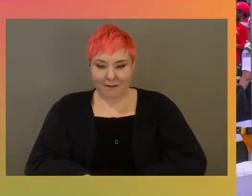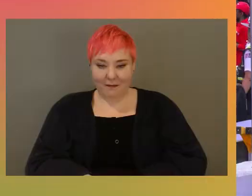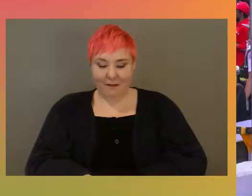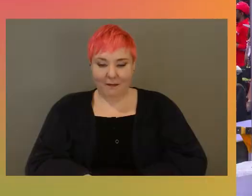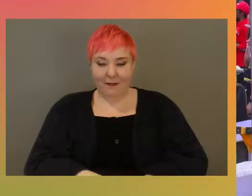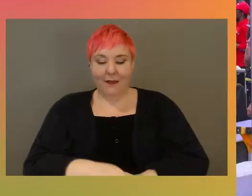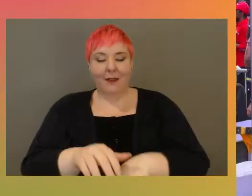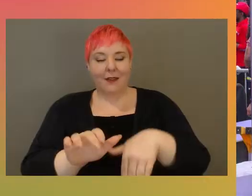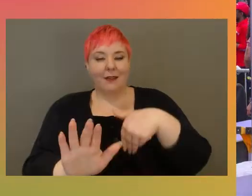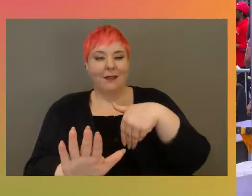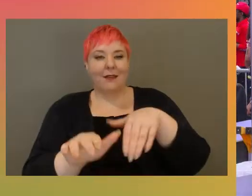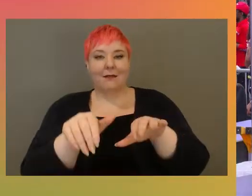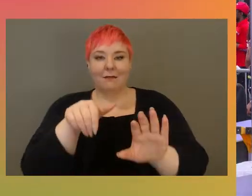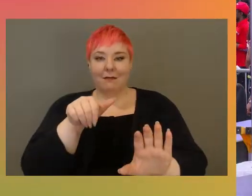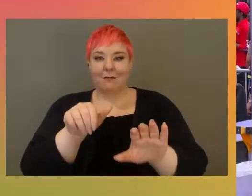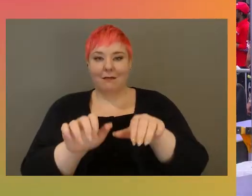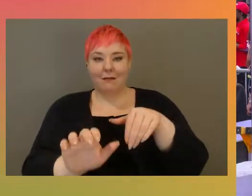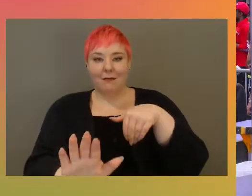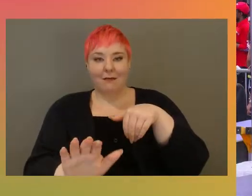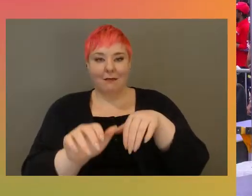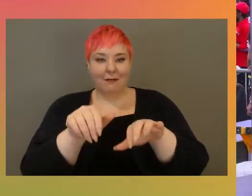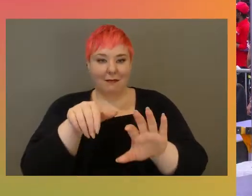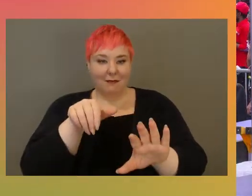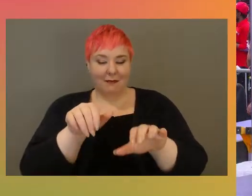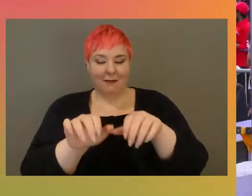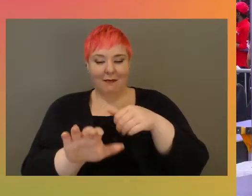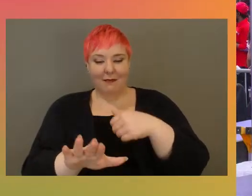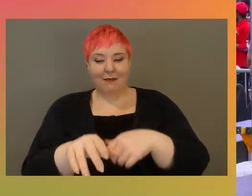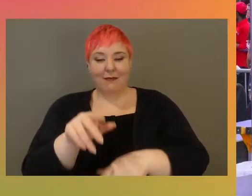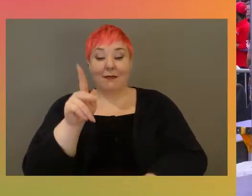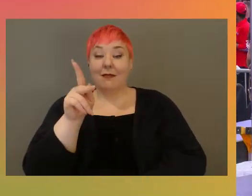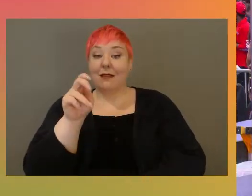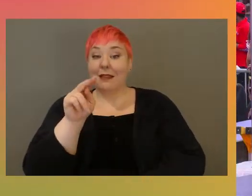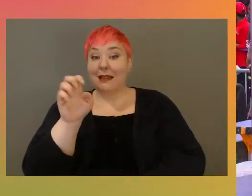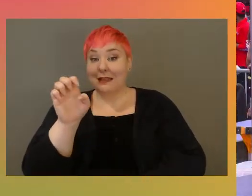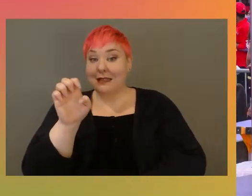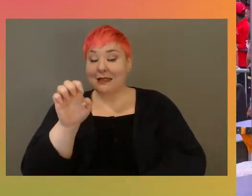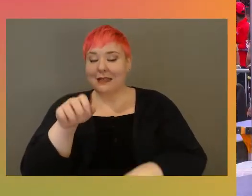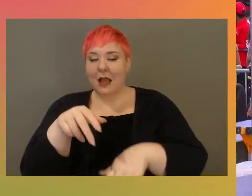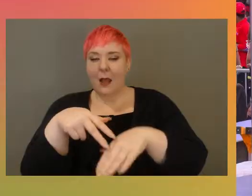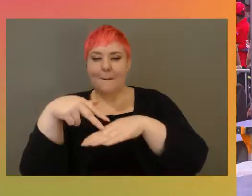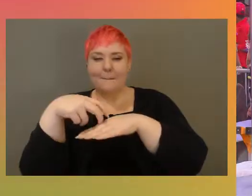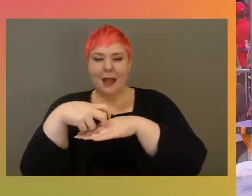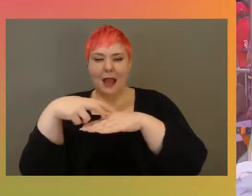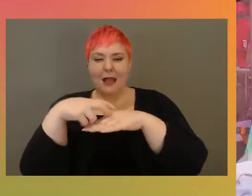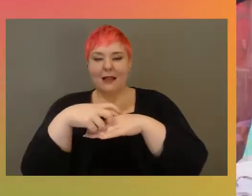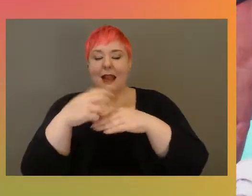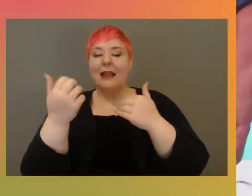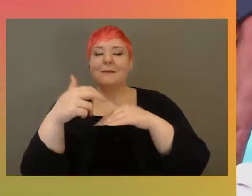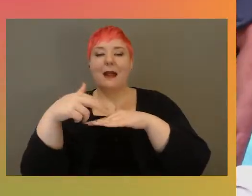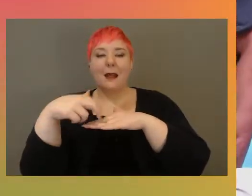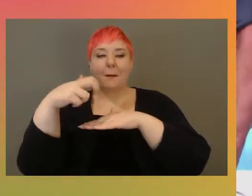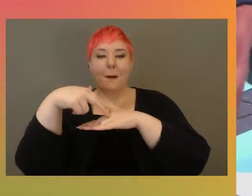TUCK YOUR TOES UNDERNEATH, DOWNWARD FACING DOG.